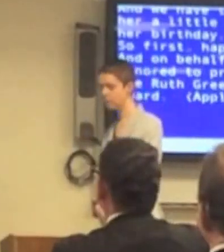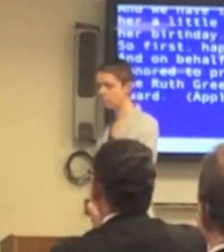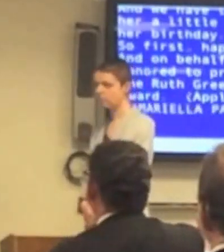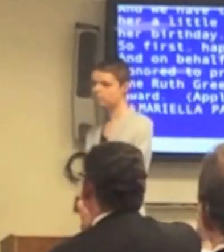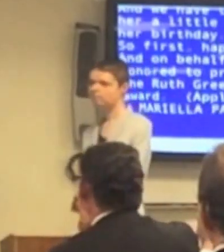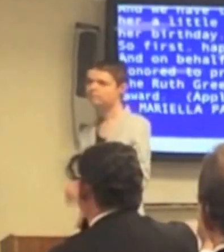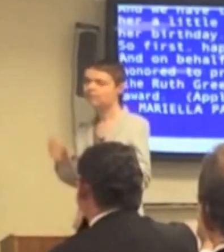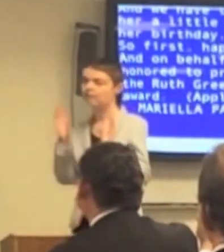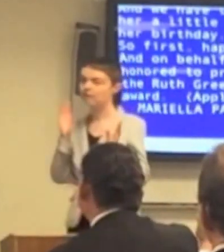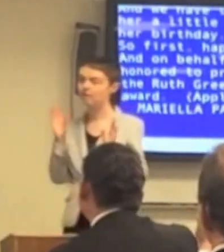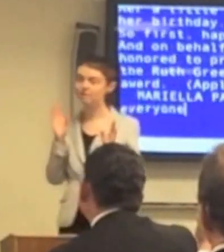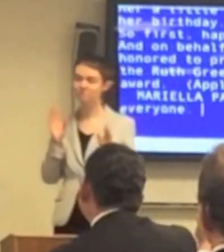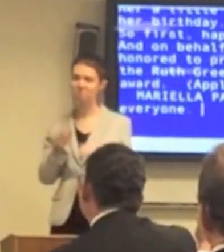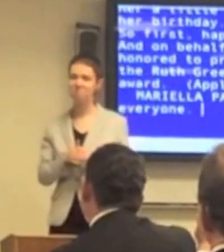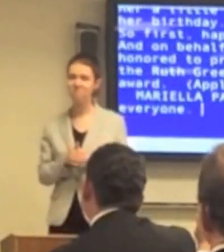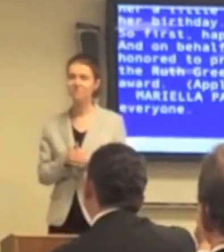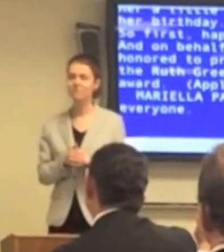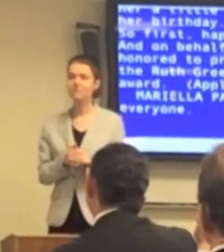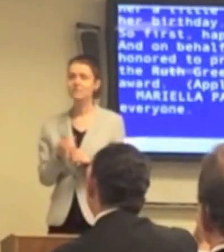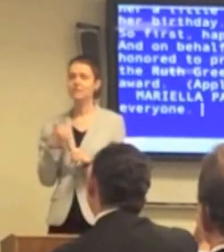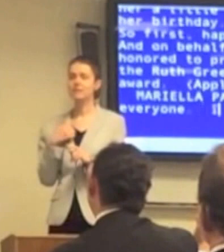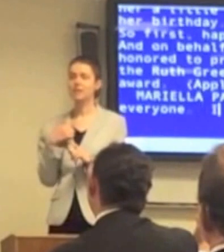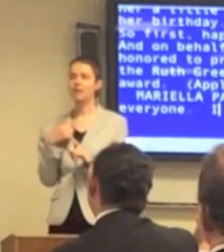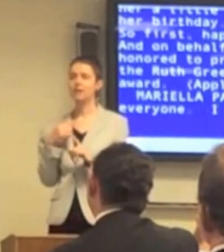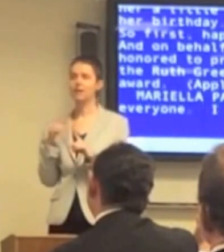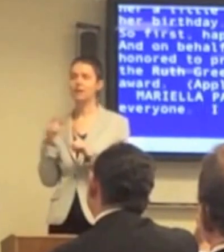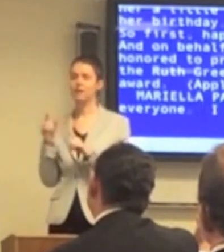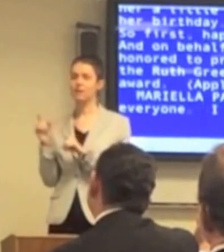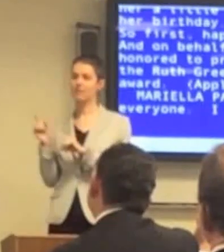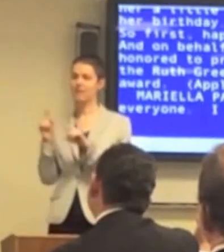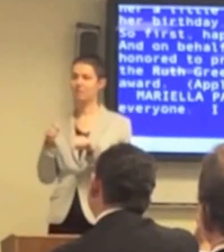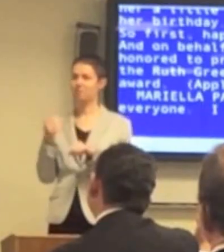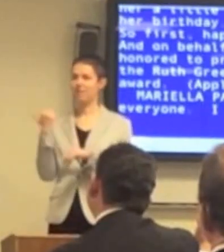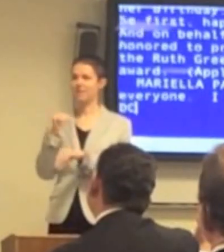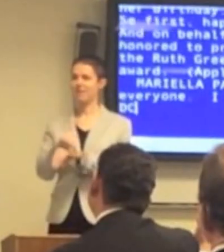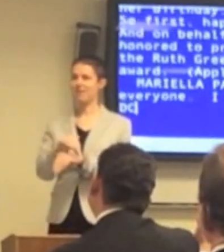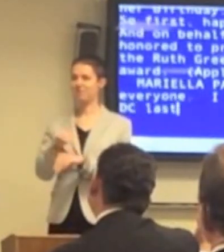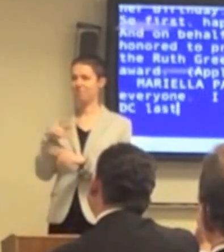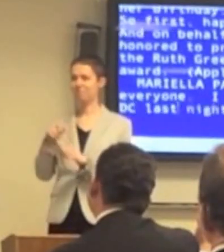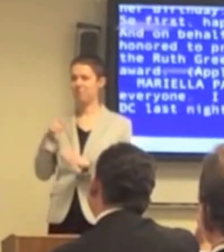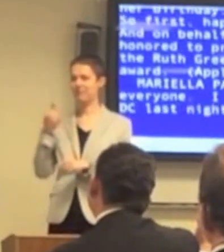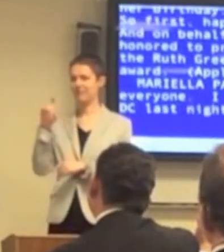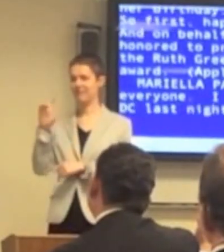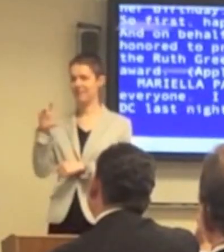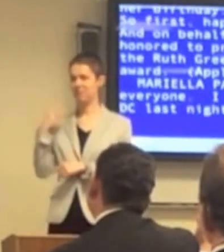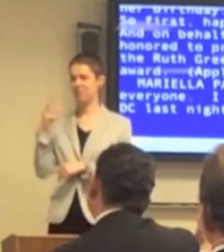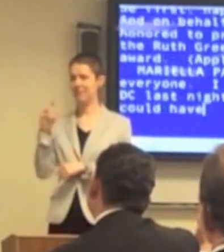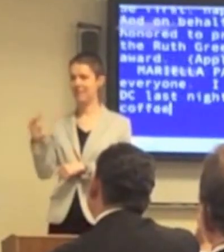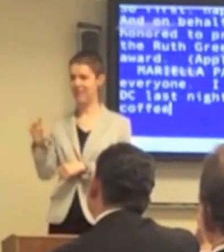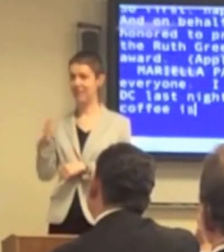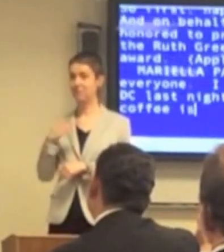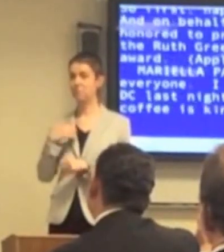I came in from DC last night. And the coffee is kind of actually kicking in.